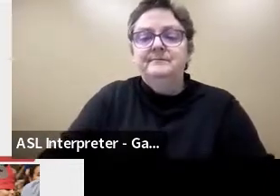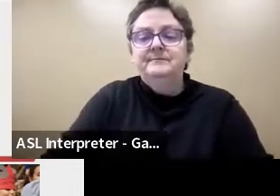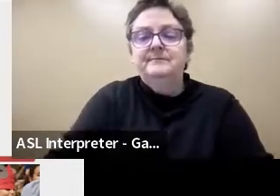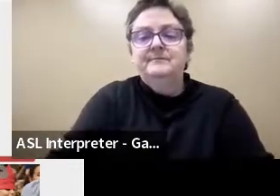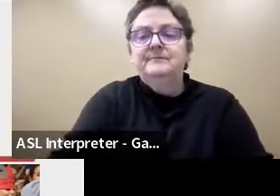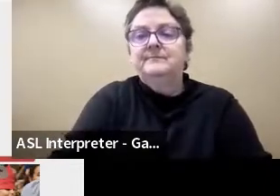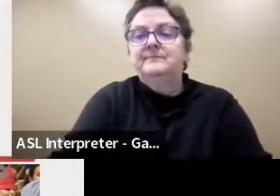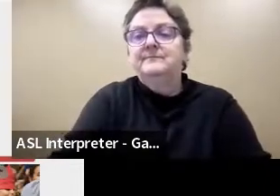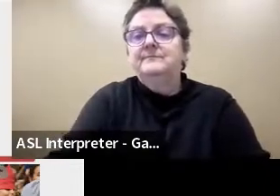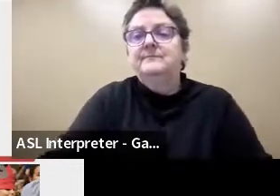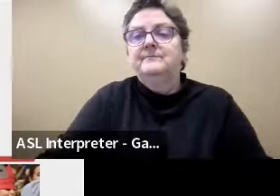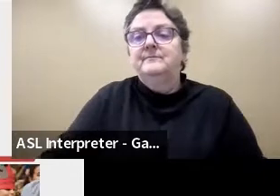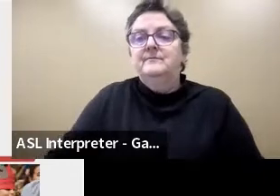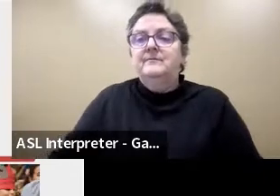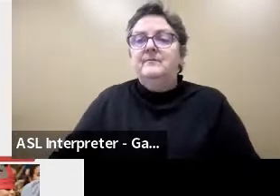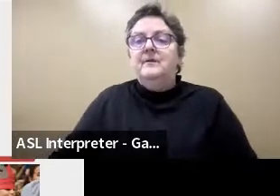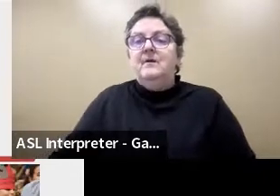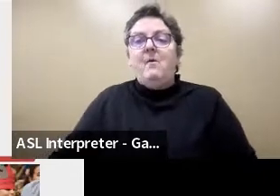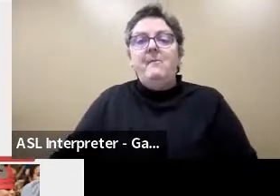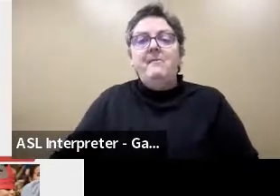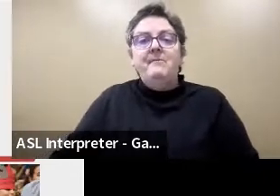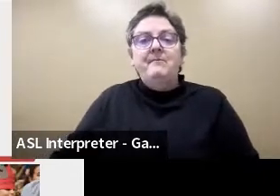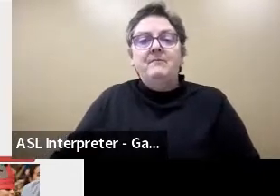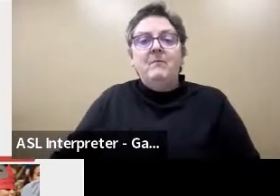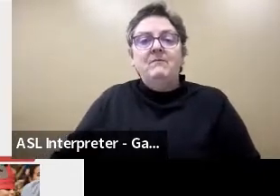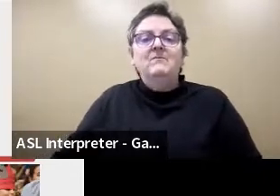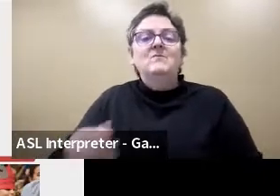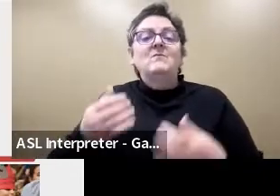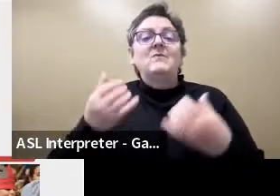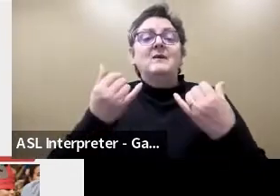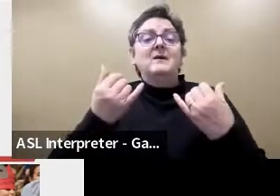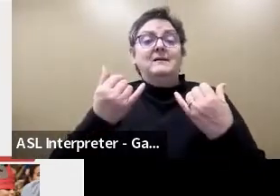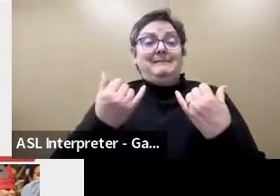and we are now preparing the technology report